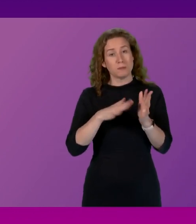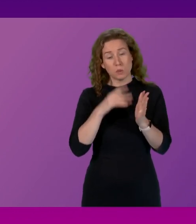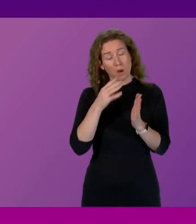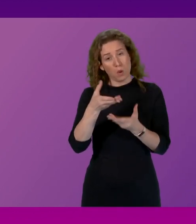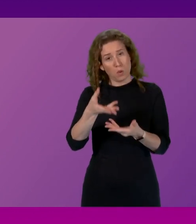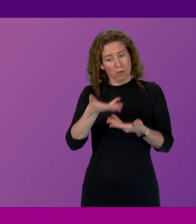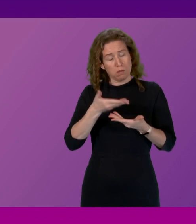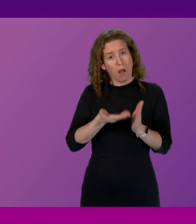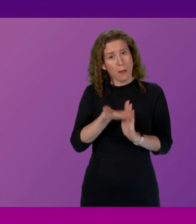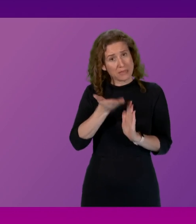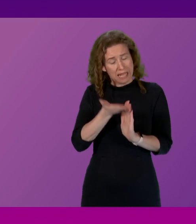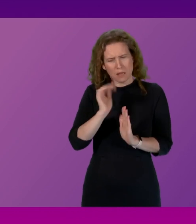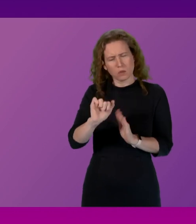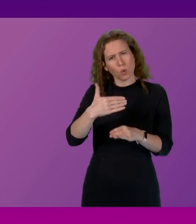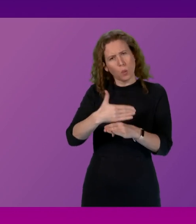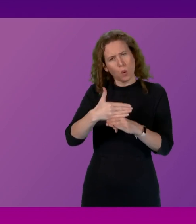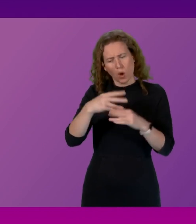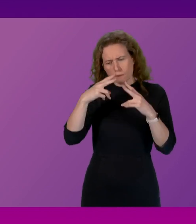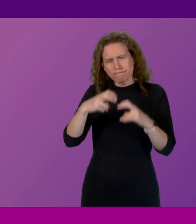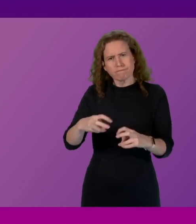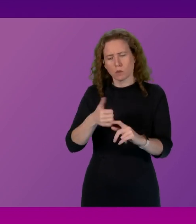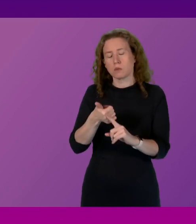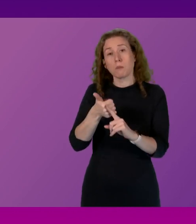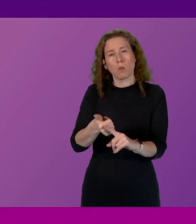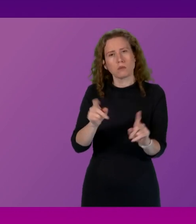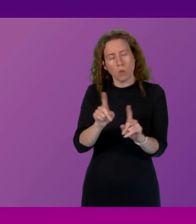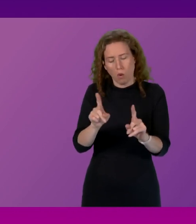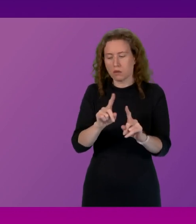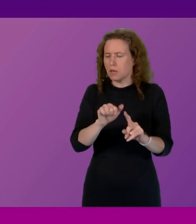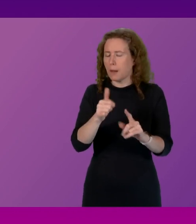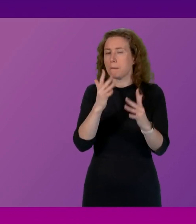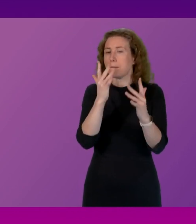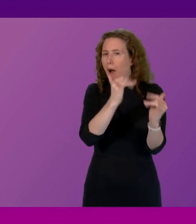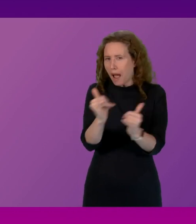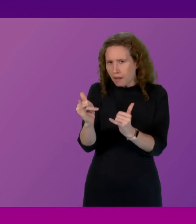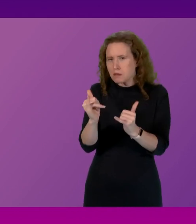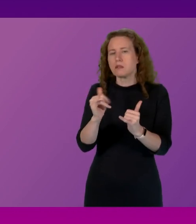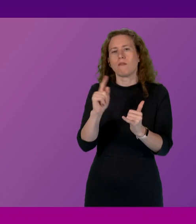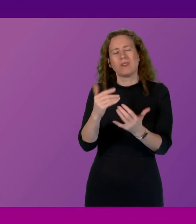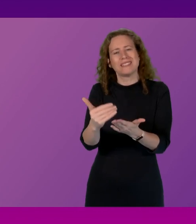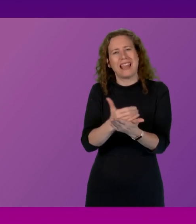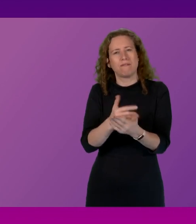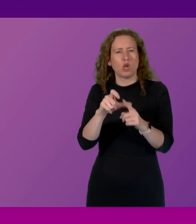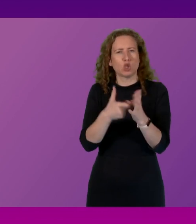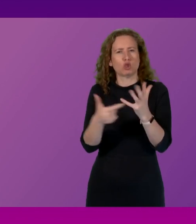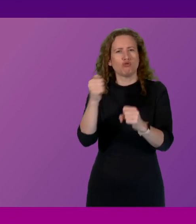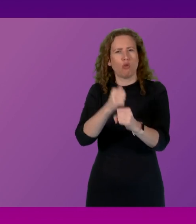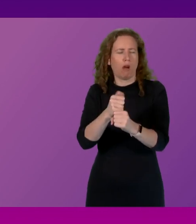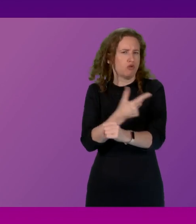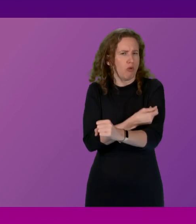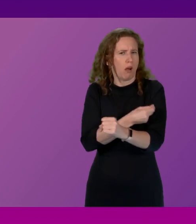Government is undertaking to support the establishment of a pilot safer drug consumption facility.